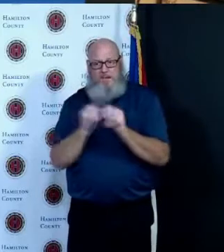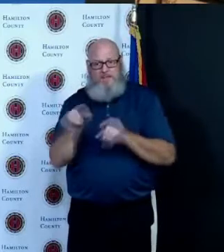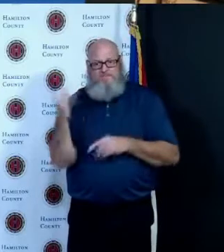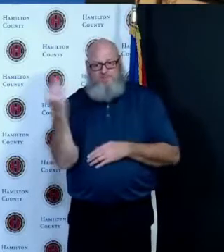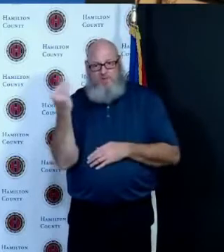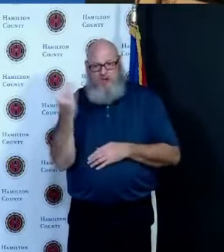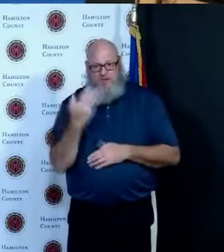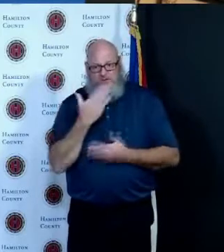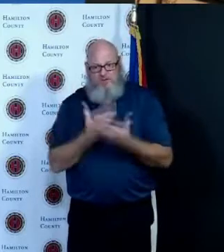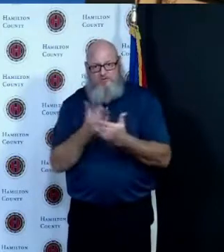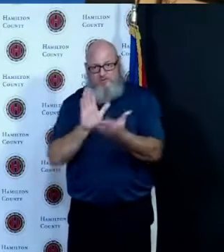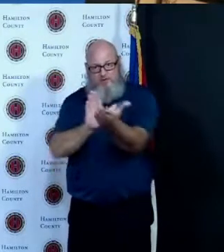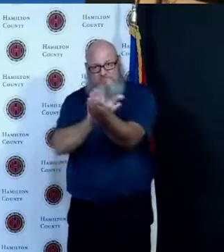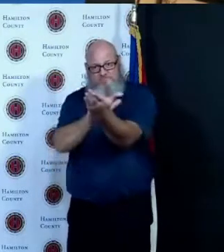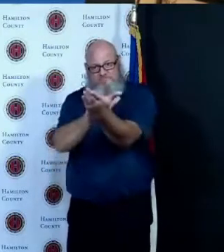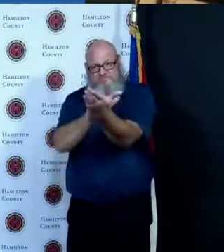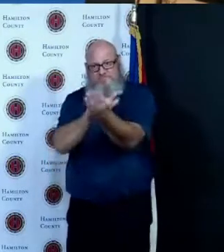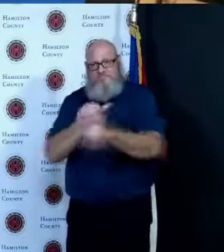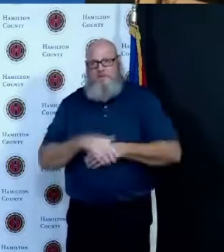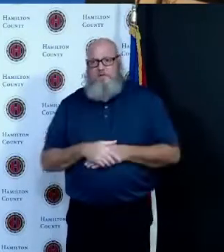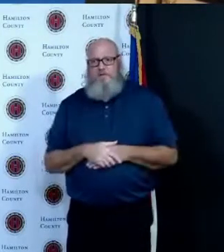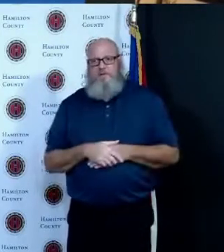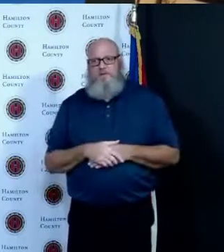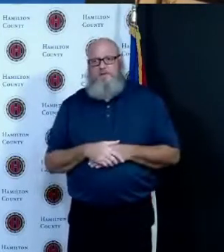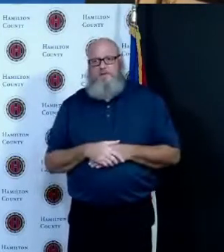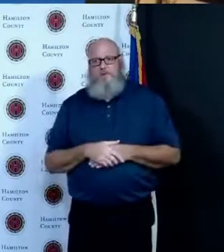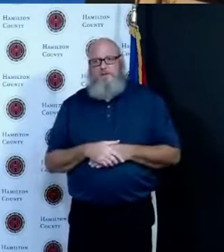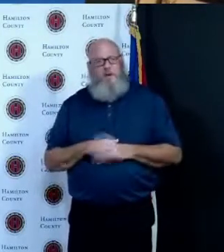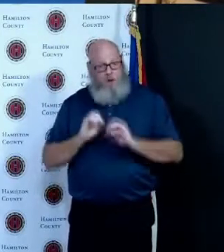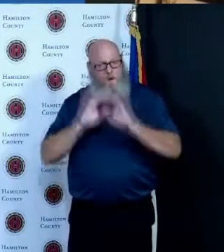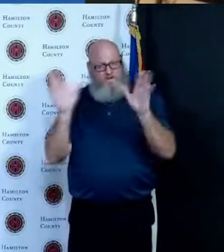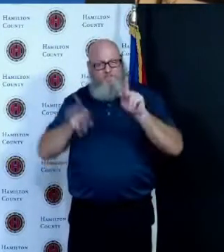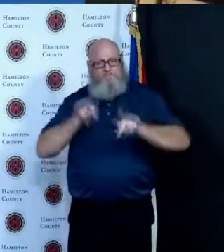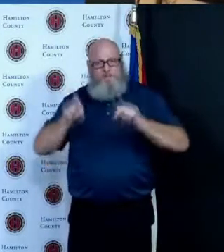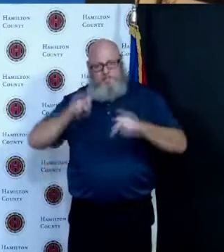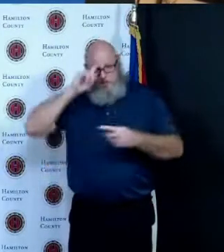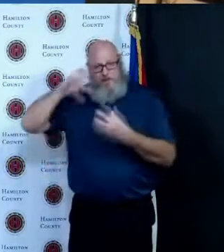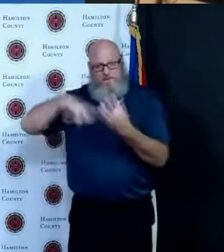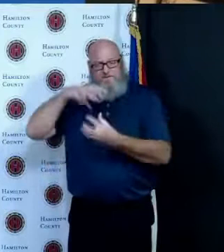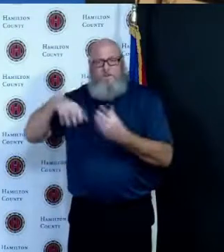how you get signed up and in the queue and so the city the county hospital systems have been working